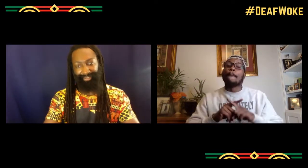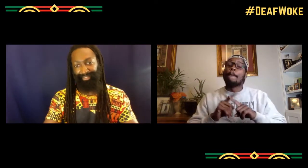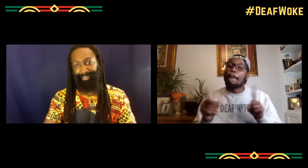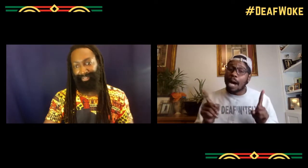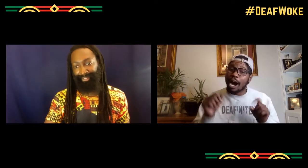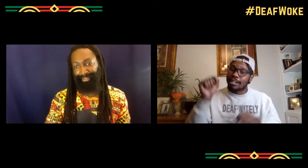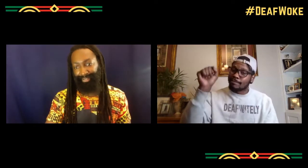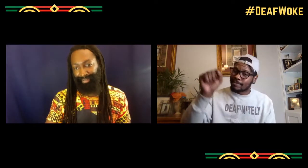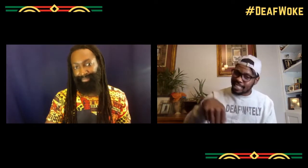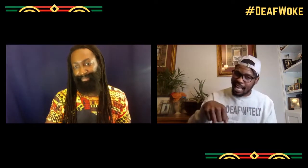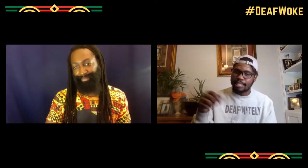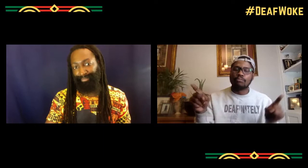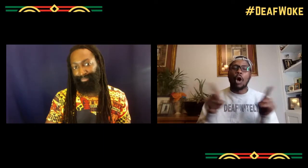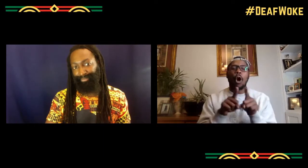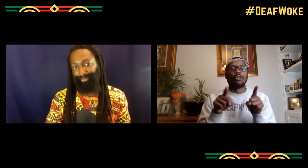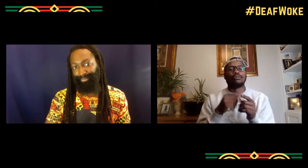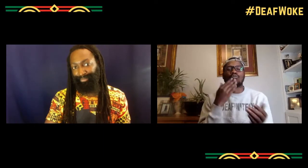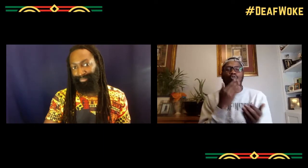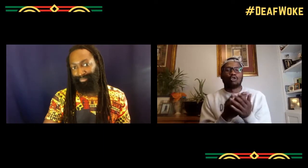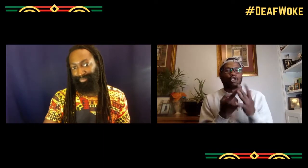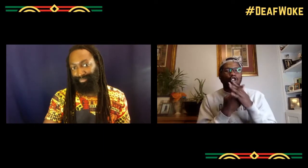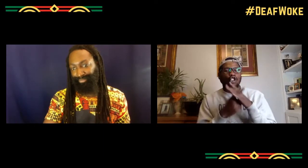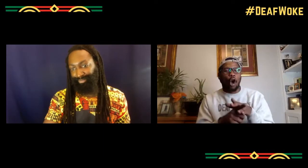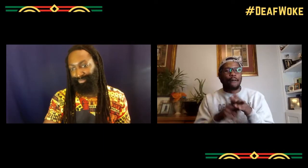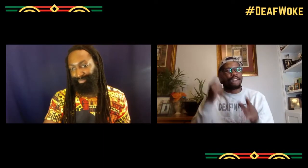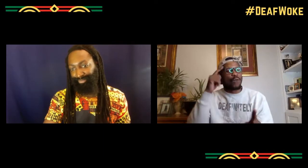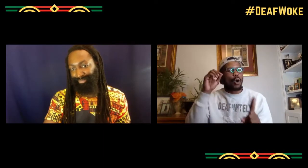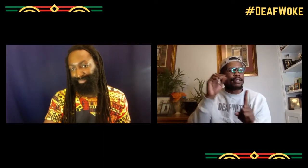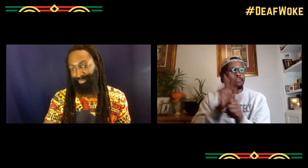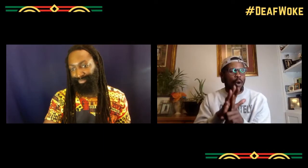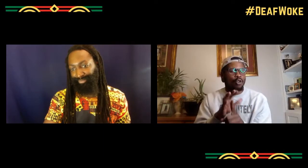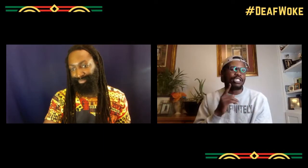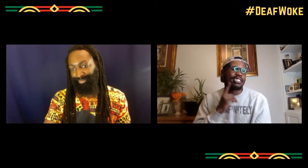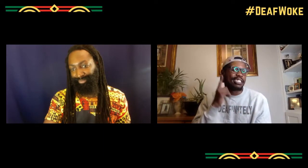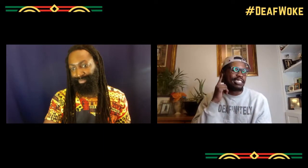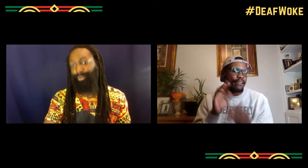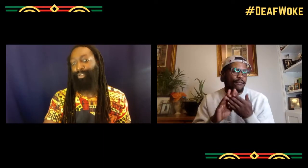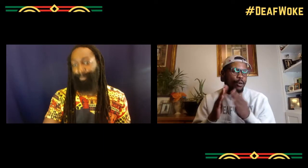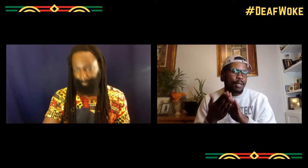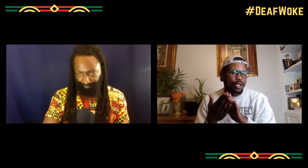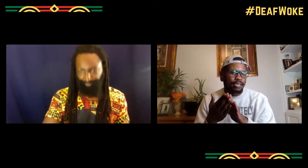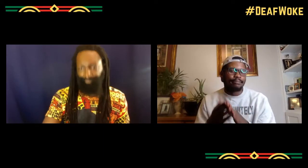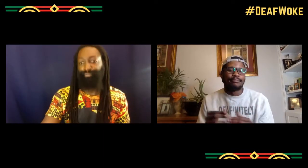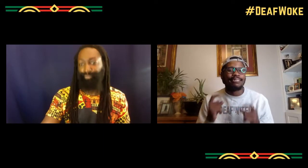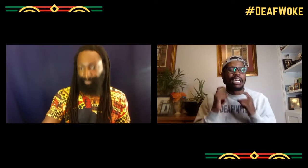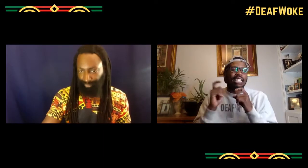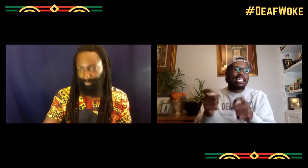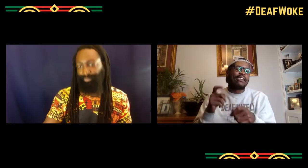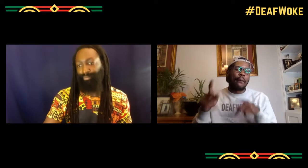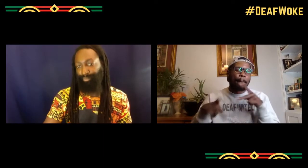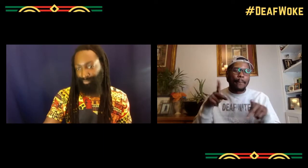And I always believe it, having a deaf, someone leading that's deaf is important.